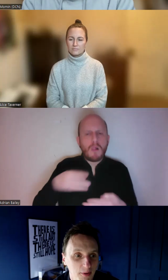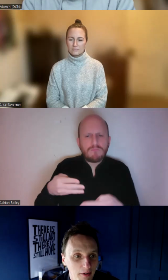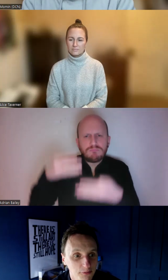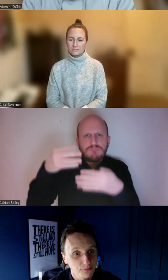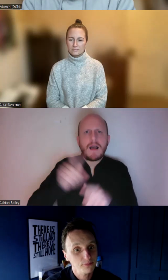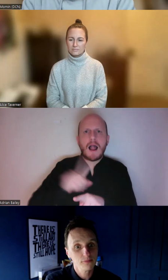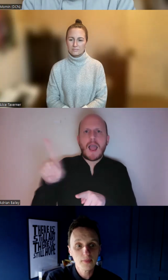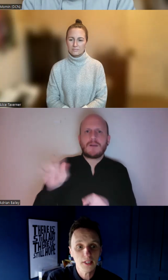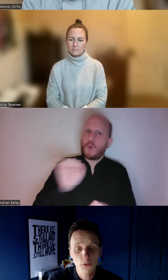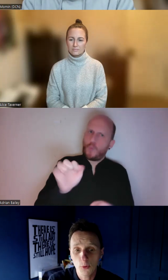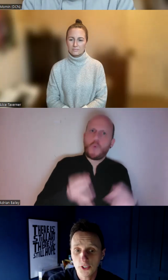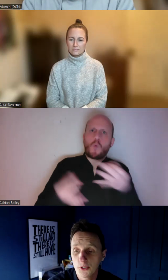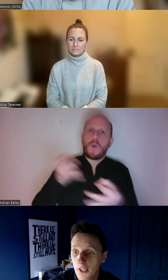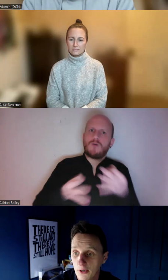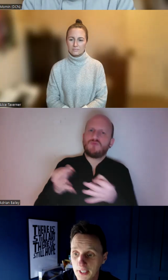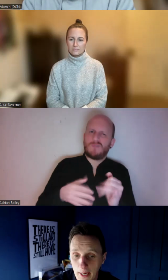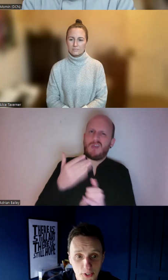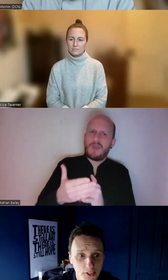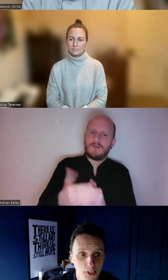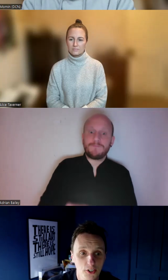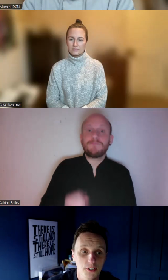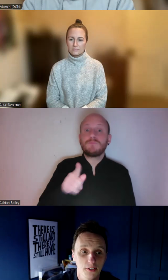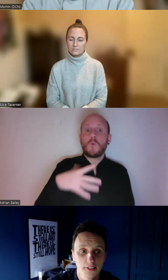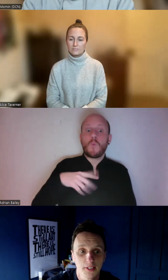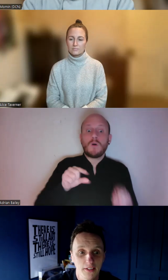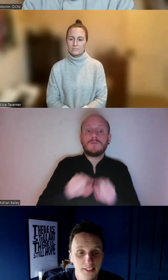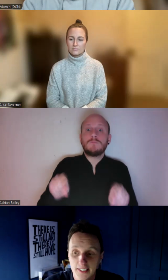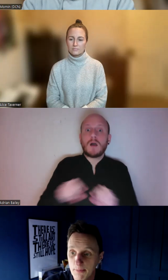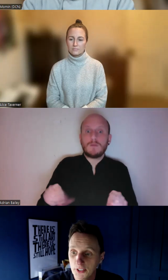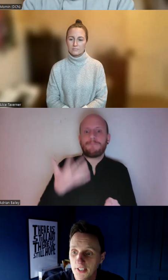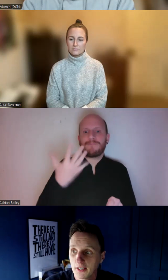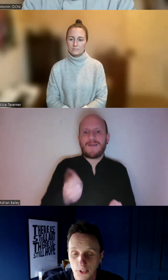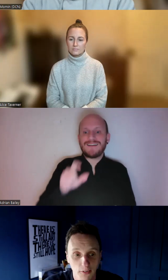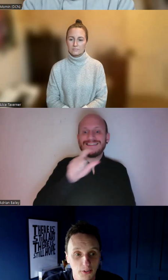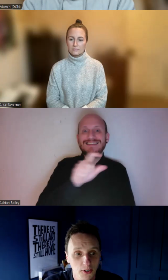that you have. If you want to use the closed captions, you can use those. Click the CC button, and it will turn those on.